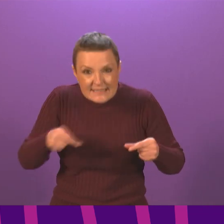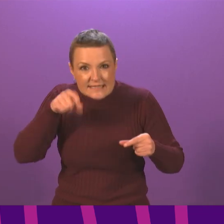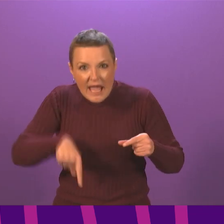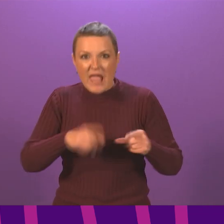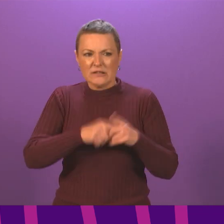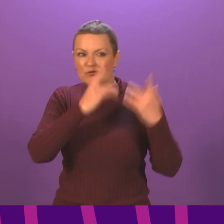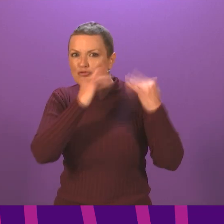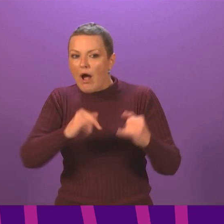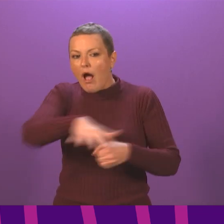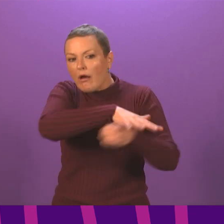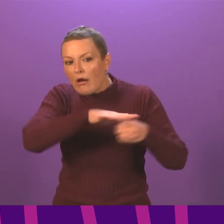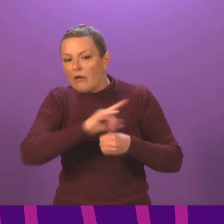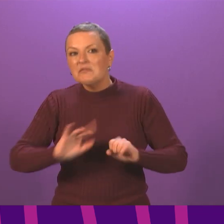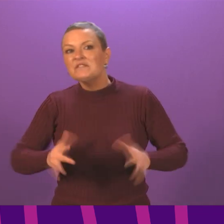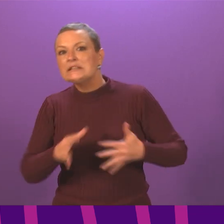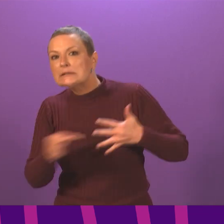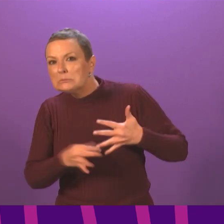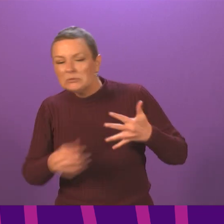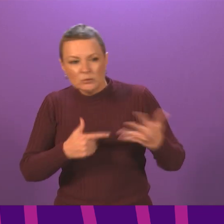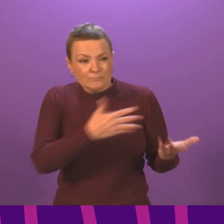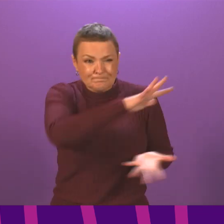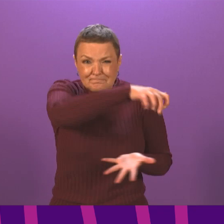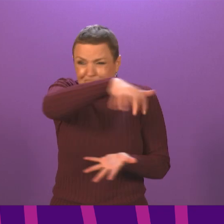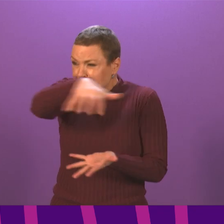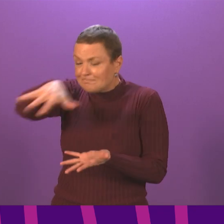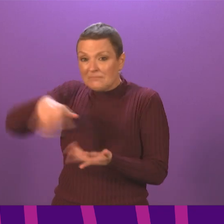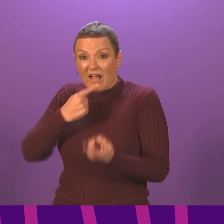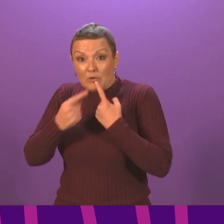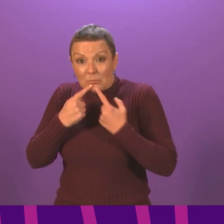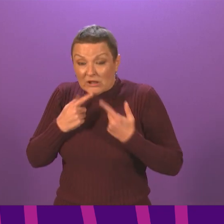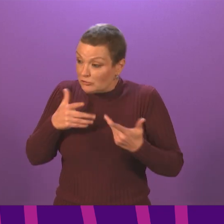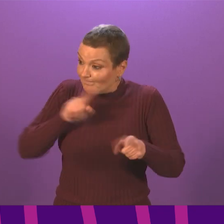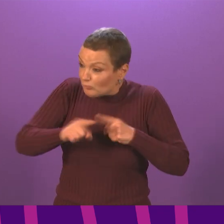we will work closely with local communities to harness their expertise in order to encourage